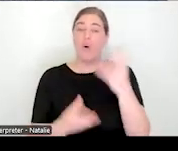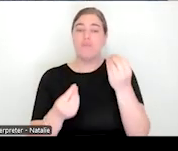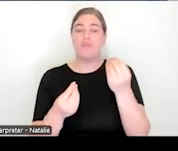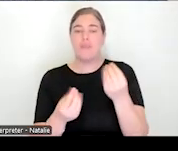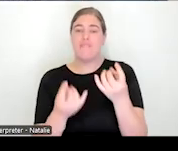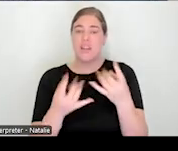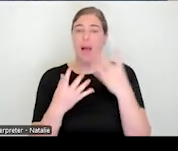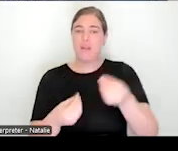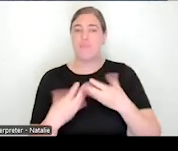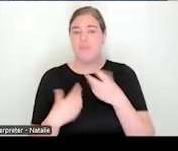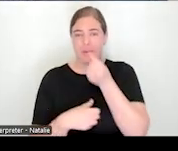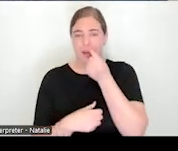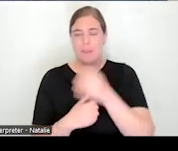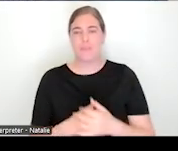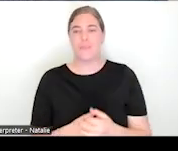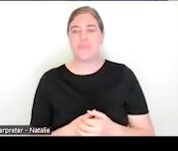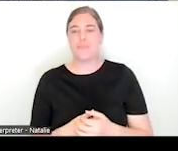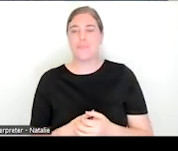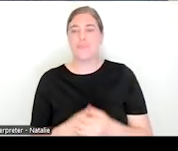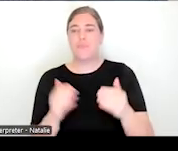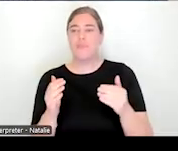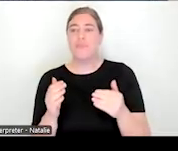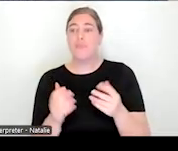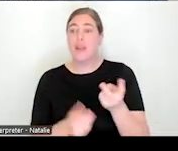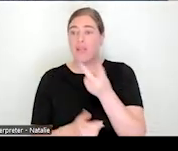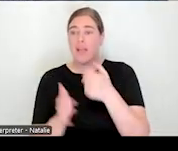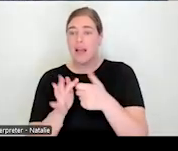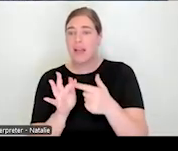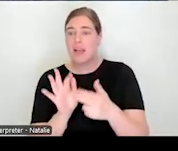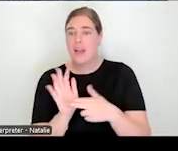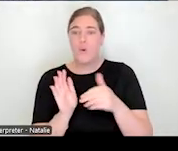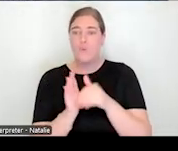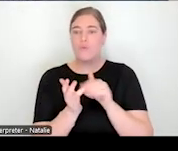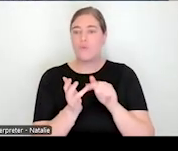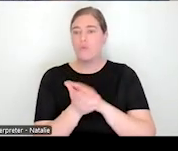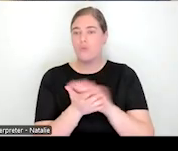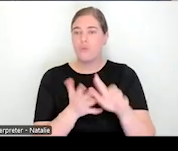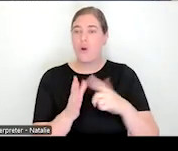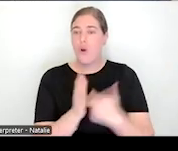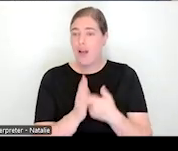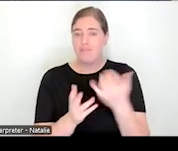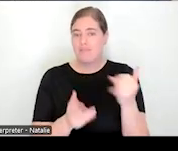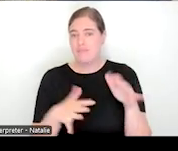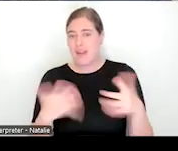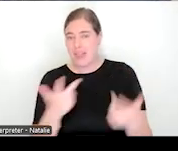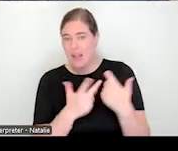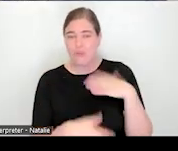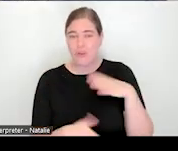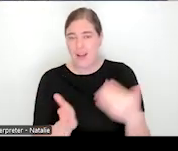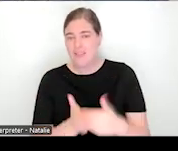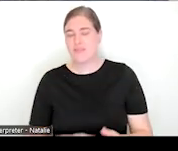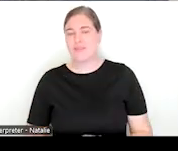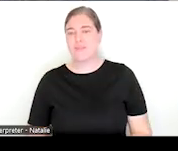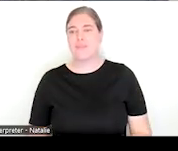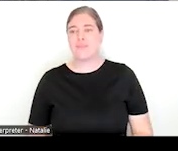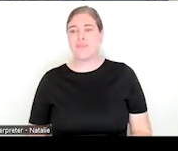Ken, is there anything else I should mention? >> I think everything has been covered so well.